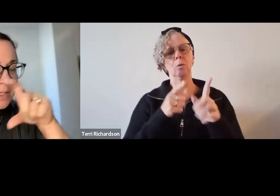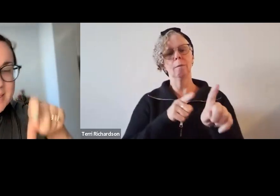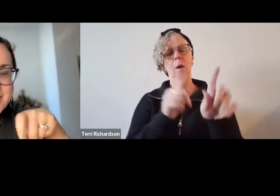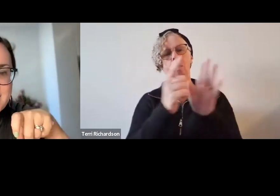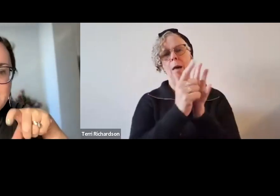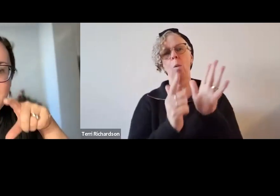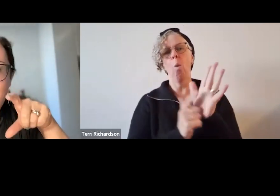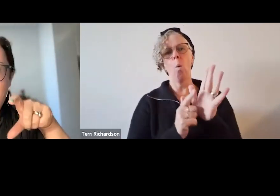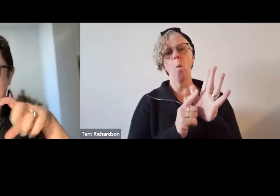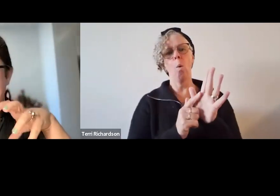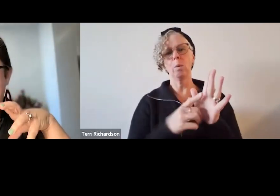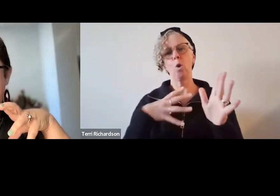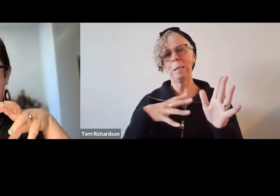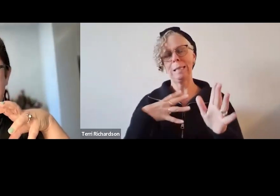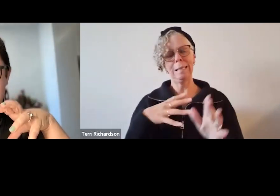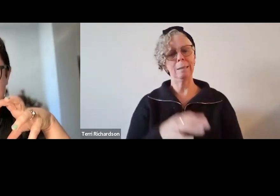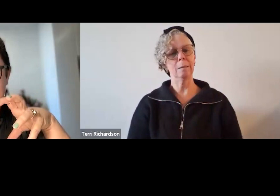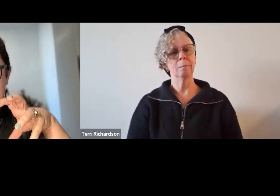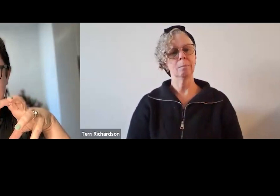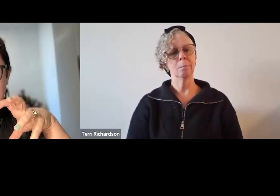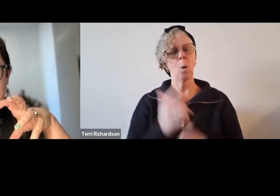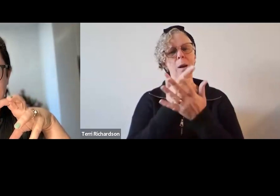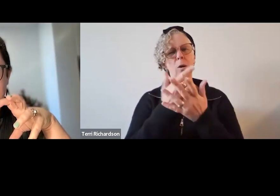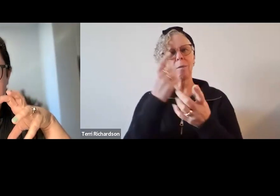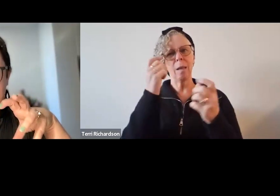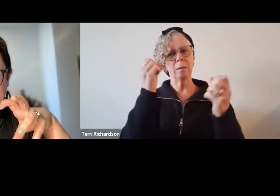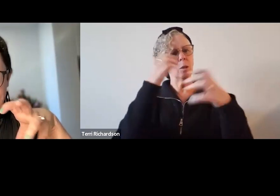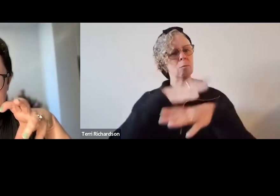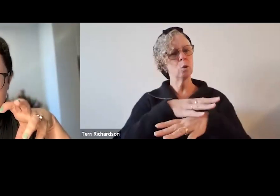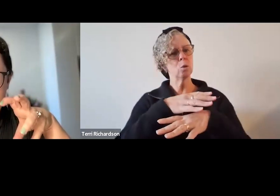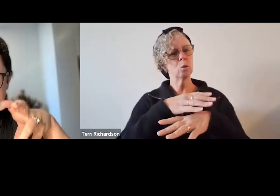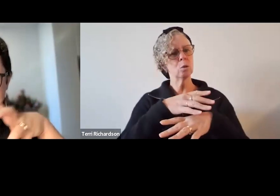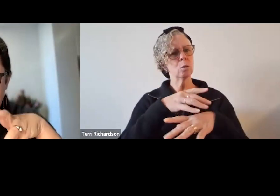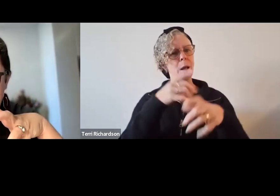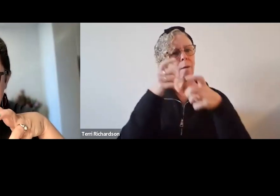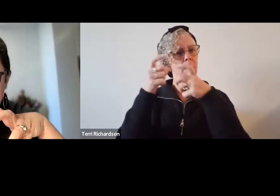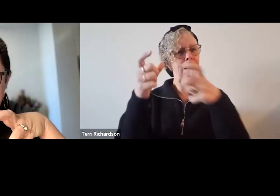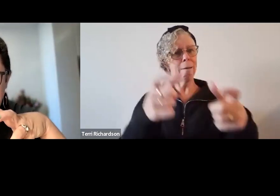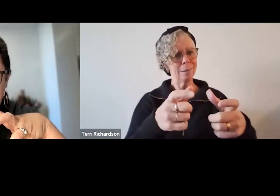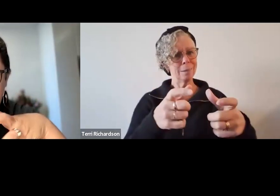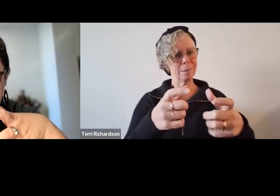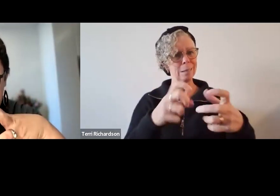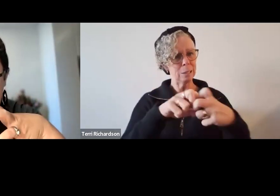So I think that a lot of the confusions, most of our governance issues start with this,